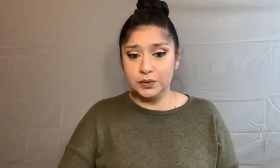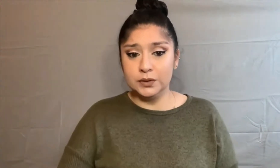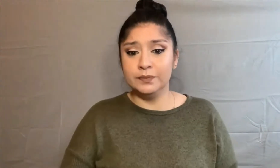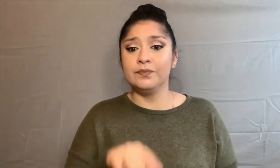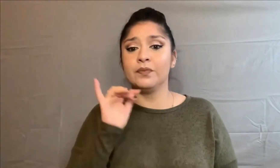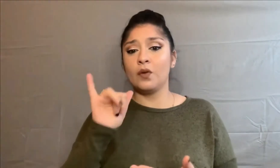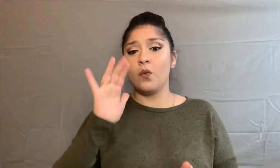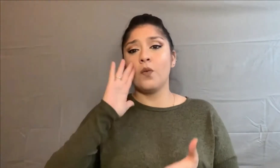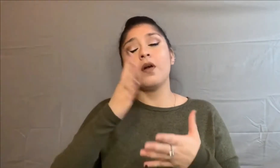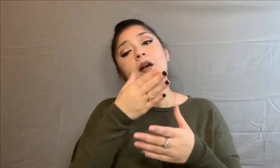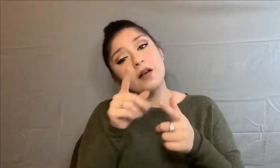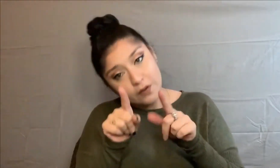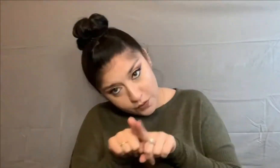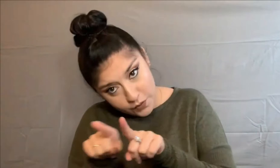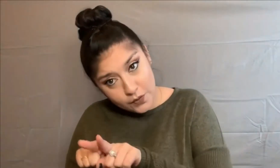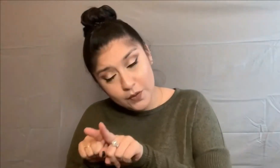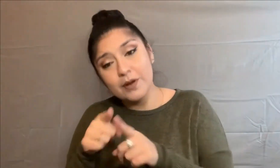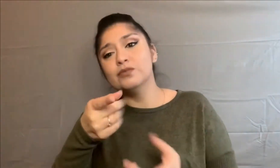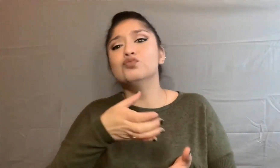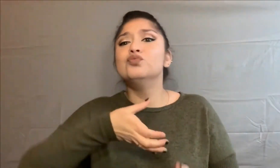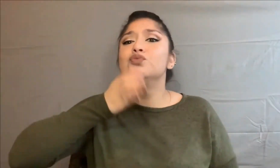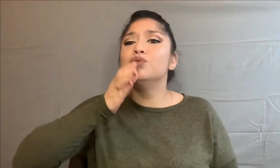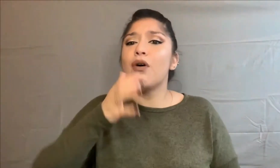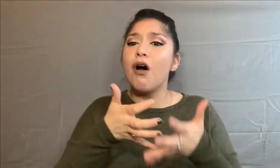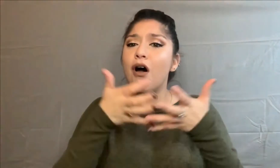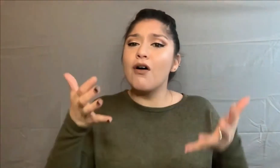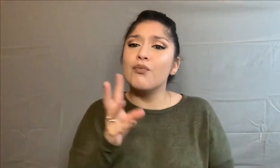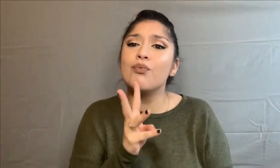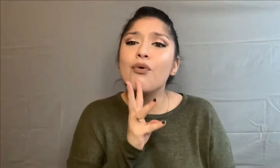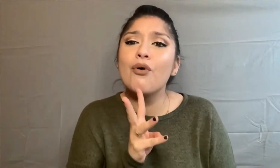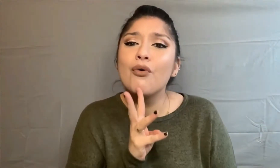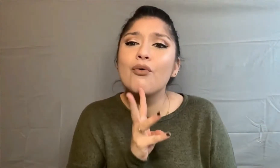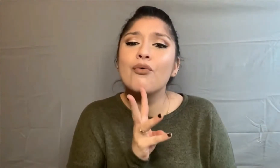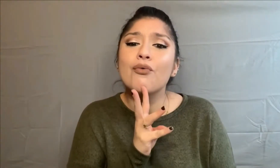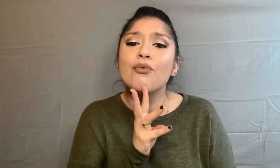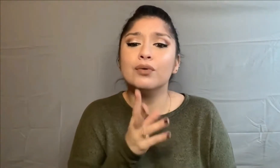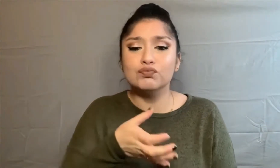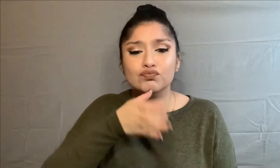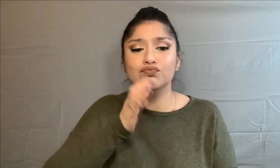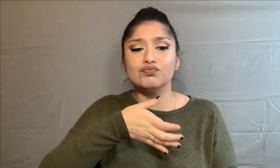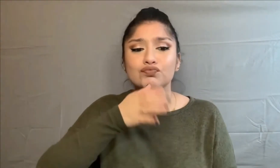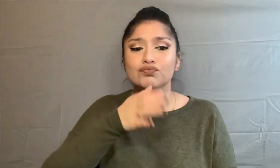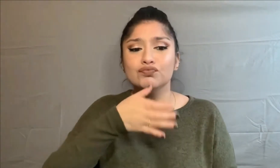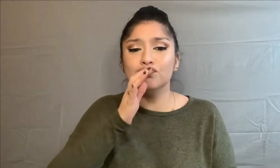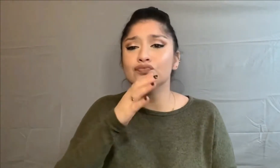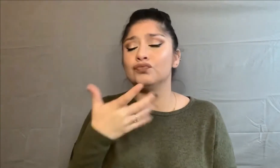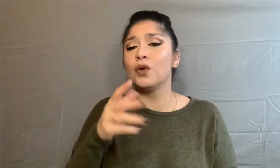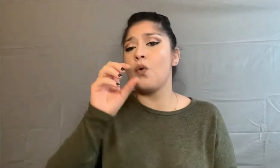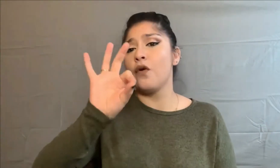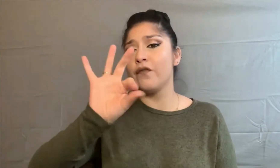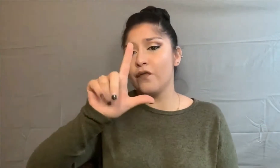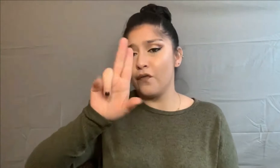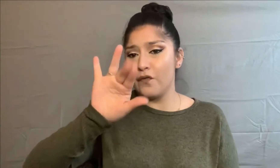Also drink a a lot of fluids to keep yourself hydrated